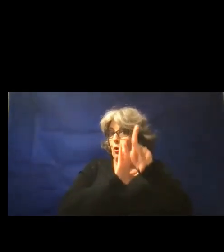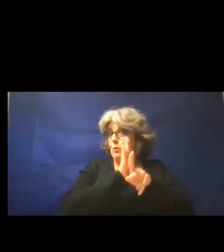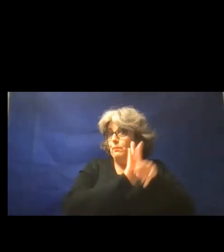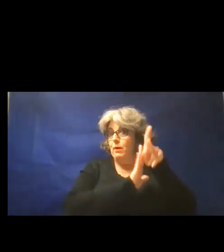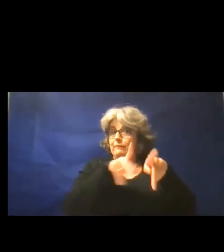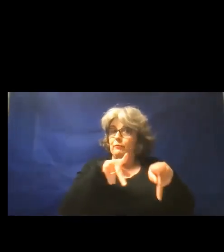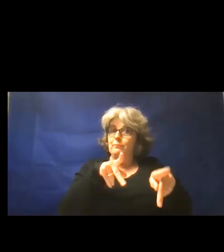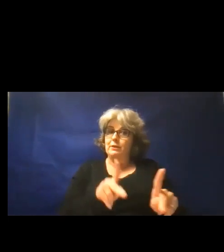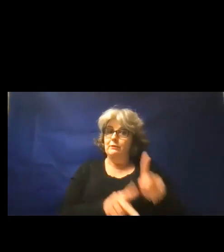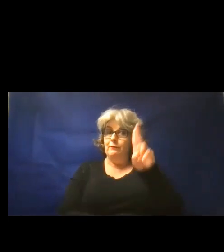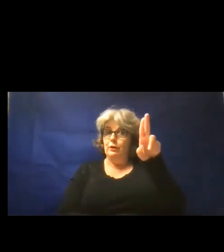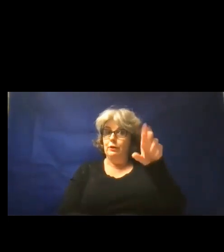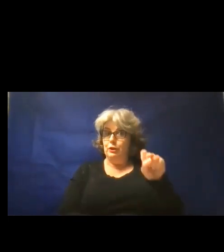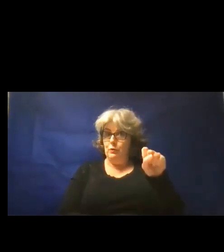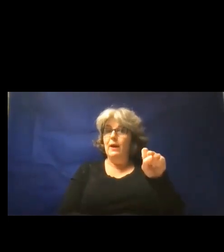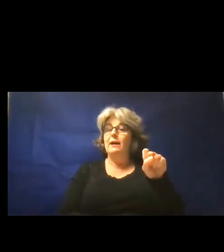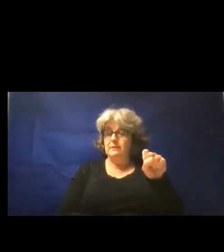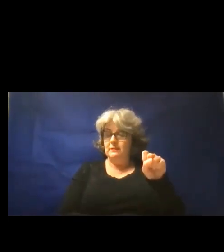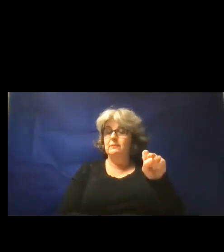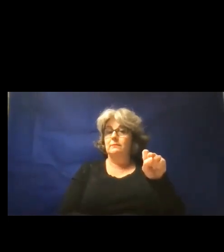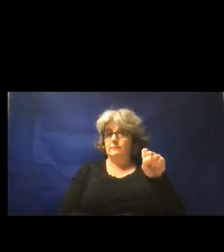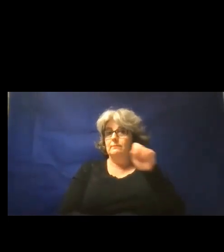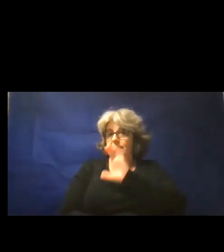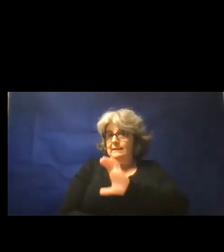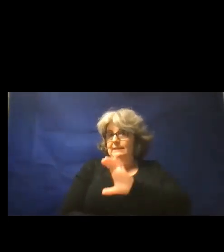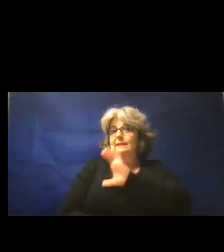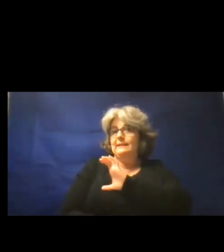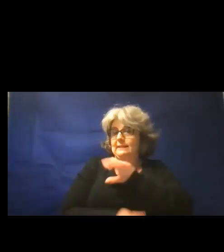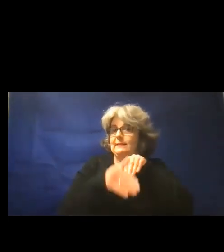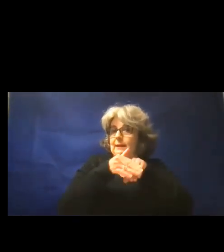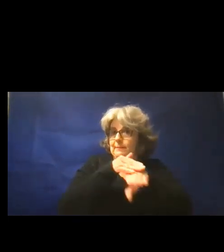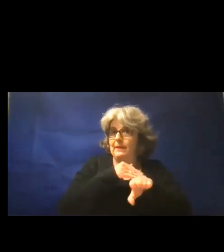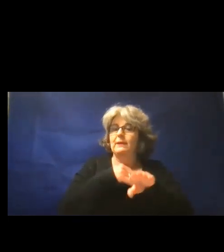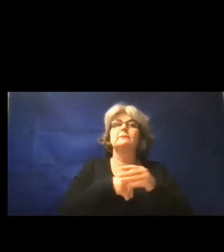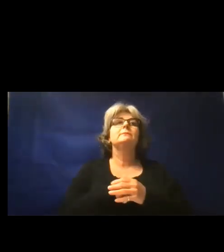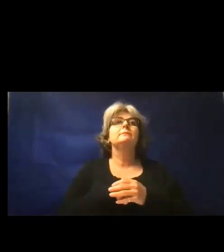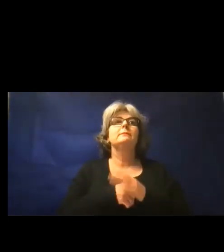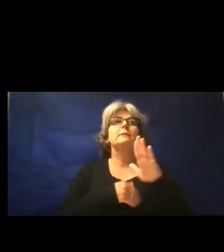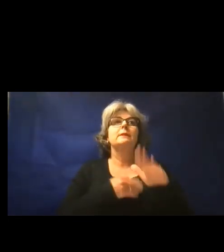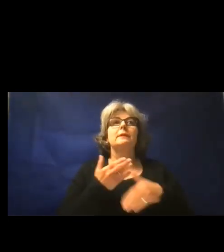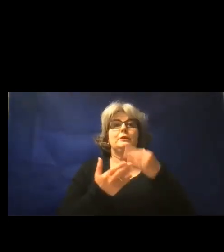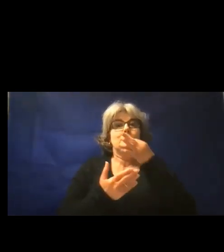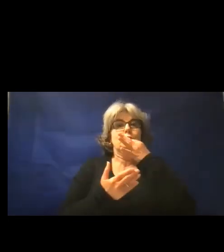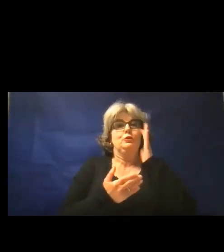possibly admitting a larger number of u.s citizens including students so we're certainly far from